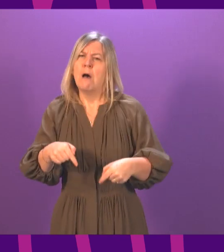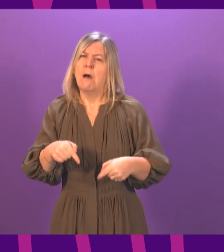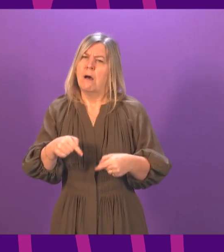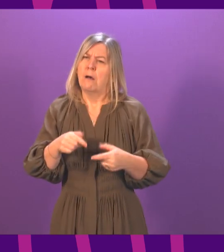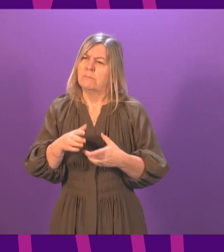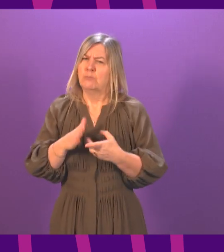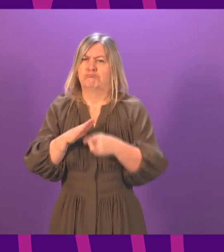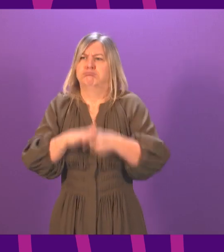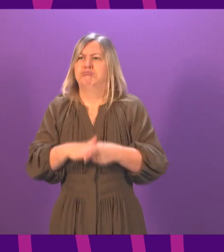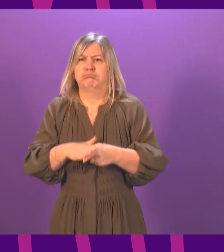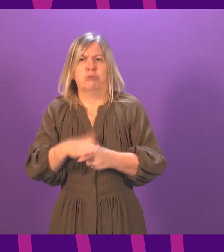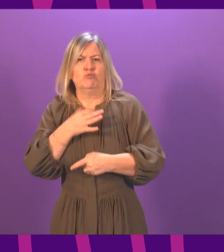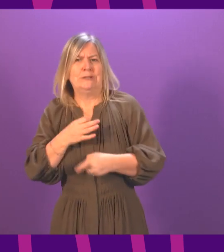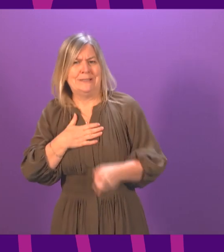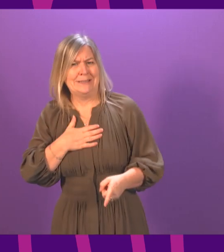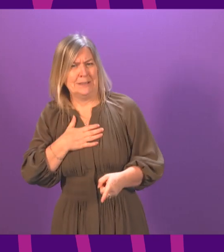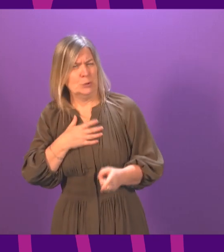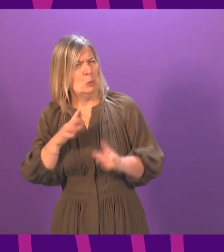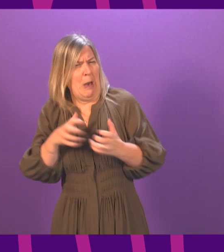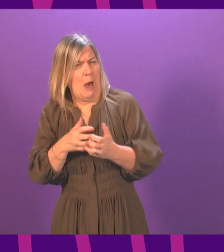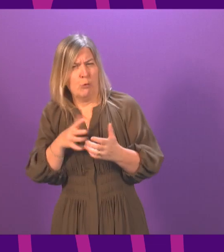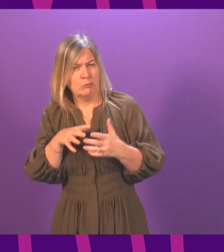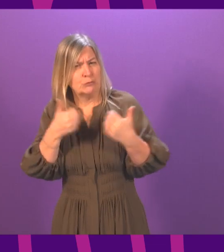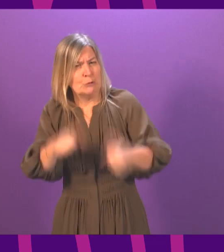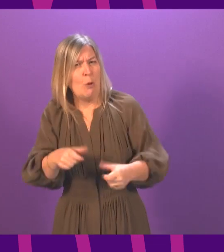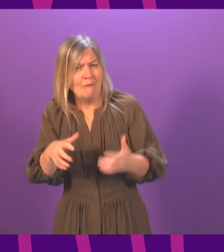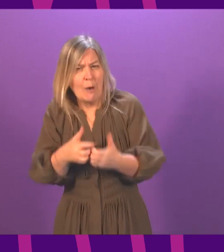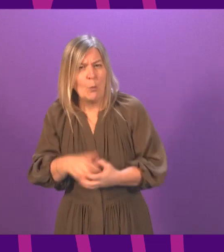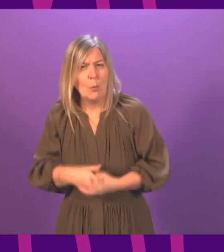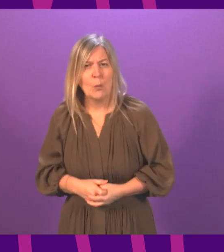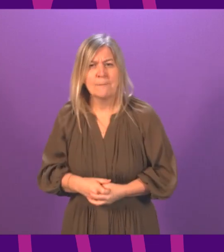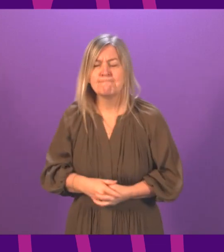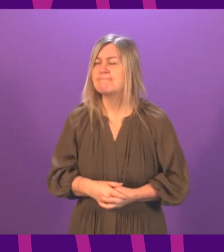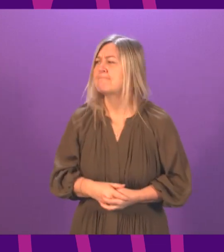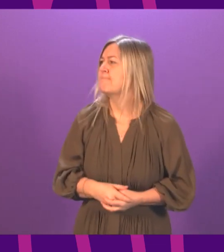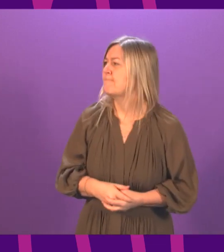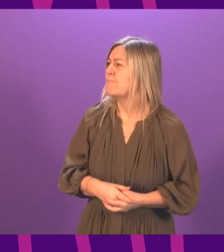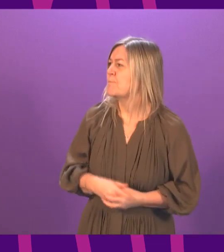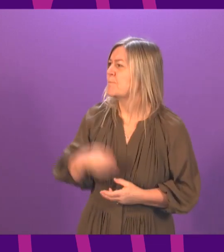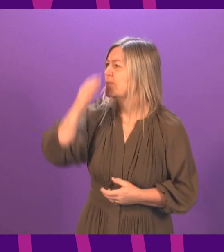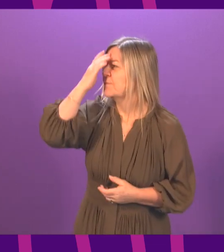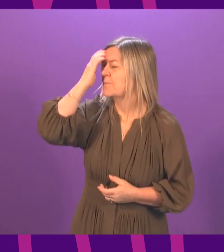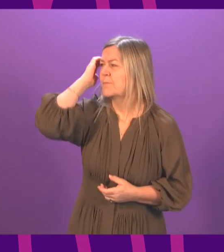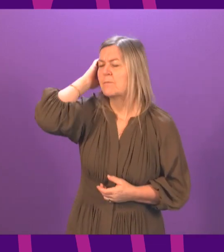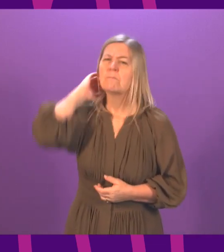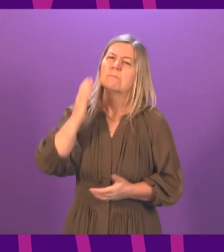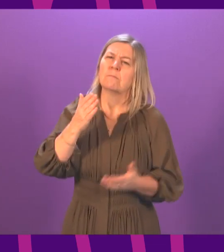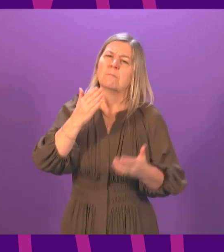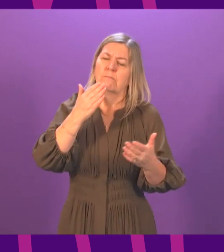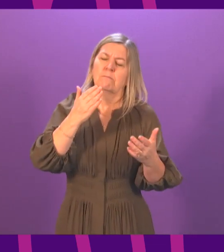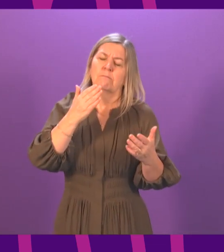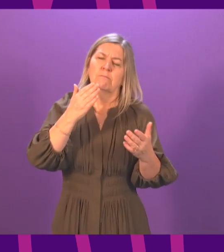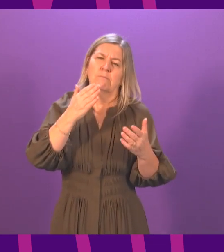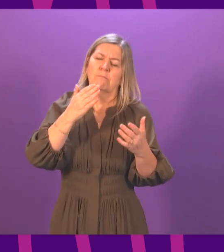The First Minister: I agree with all of that. Sarah Boyack is absolutely right to raise those concerns in the chamber. It is